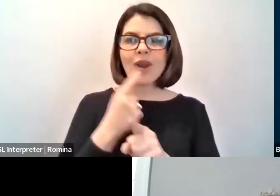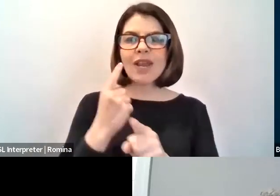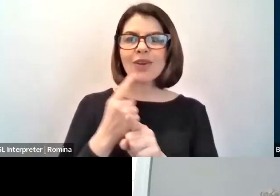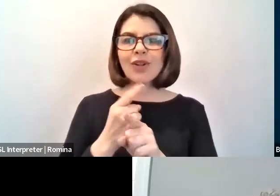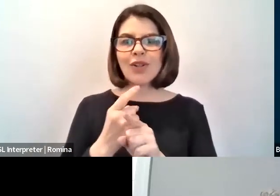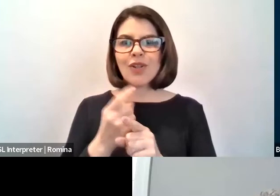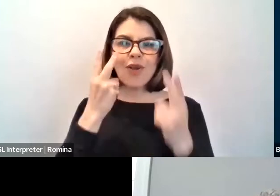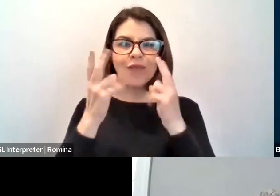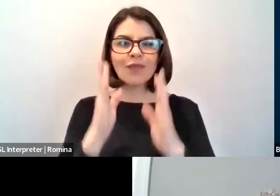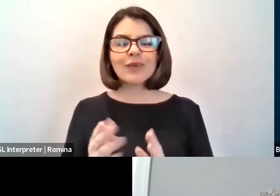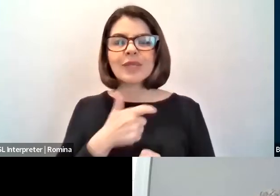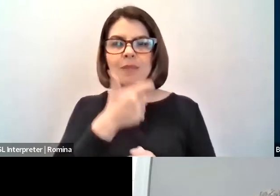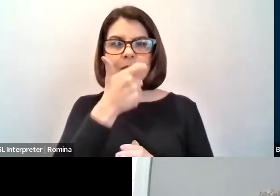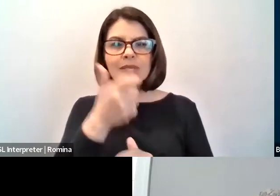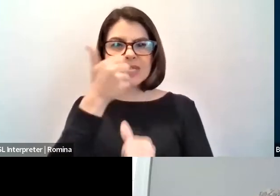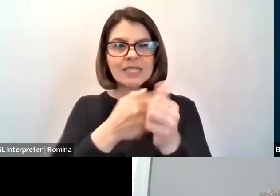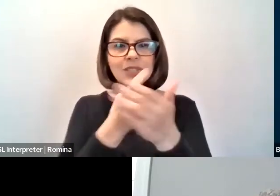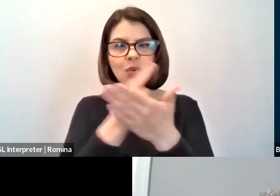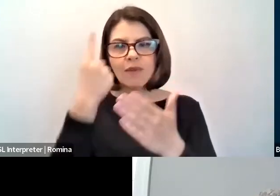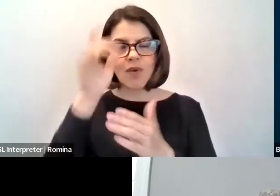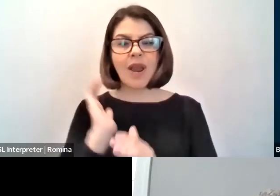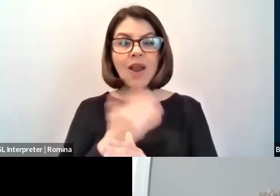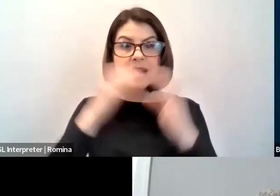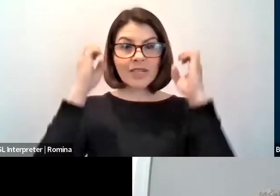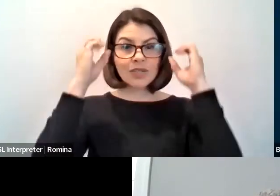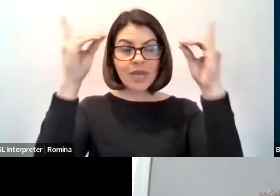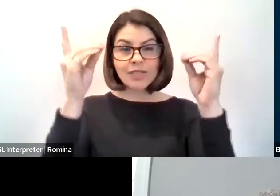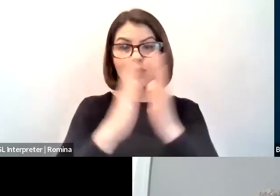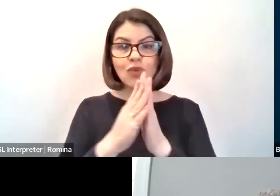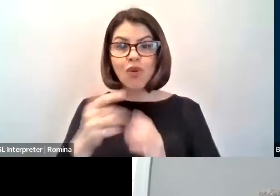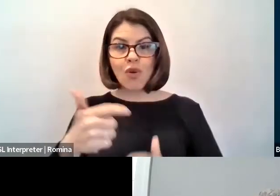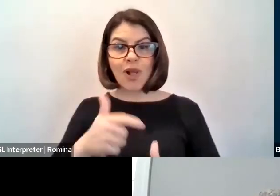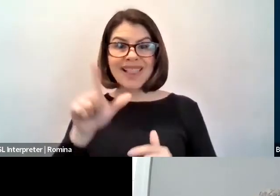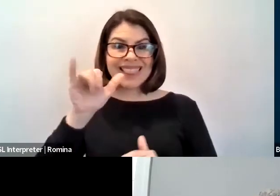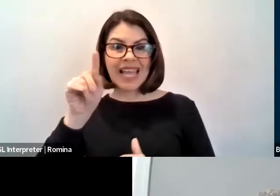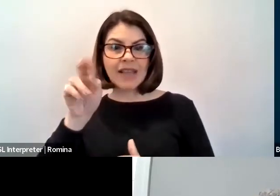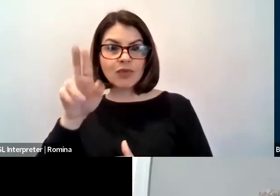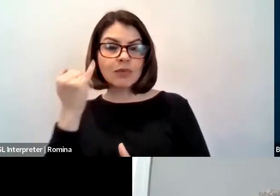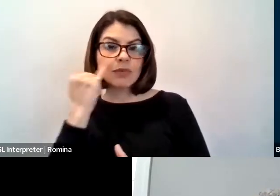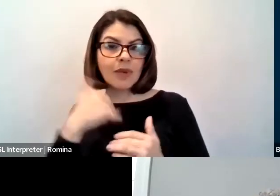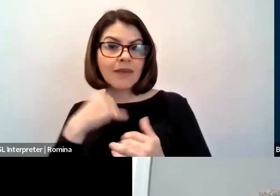for our educational live streams. If you have ideas for topics you would like to see us cover,